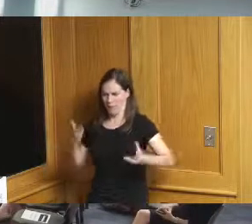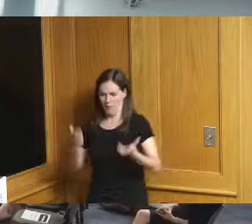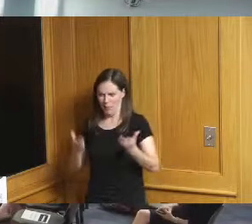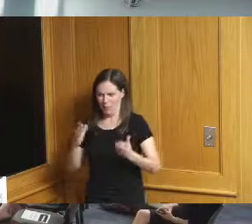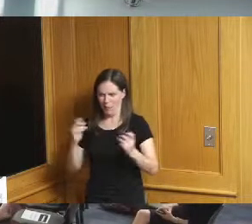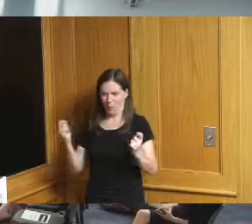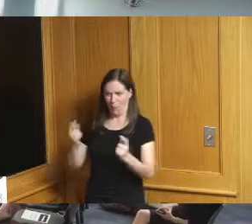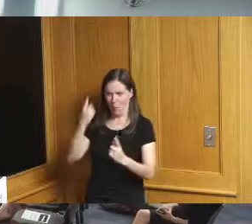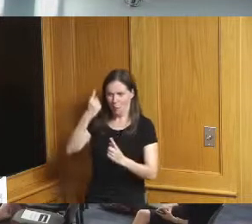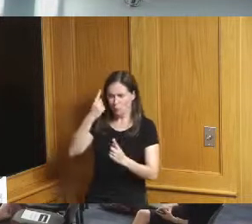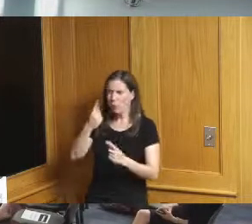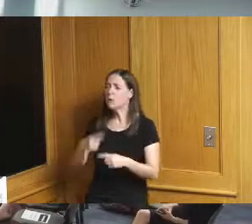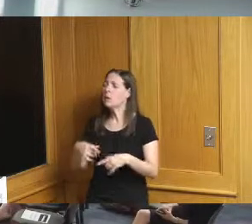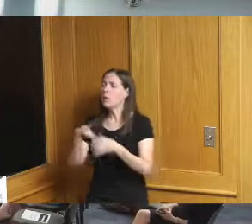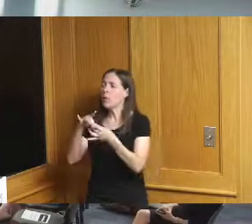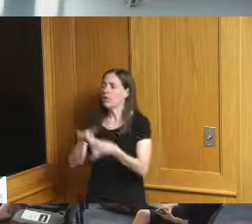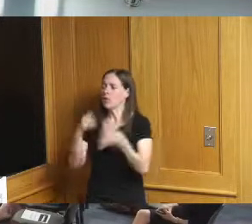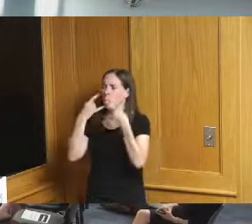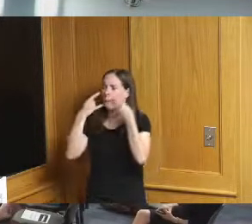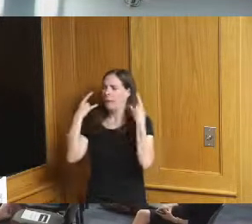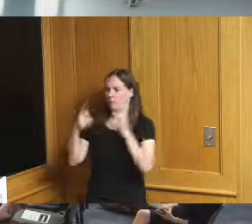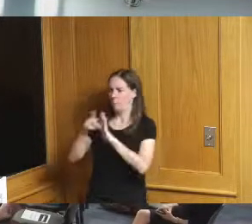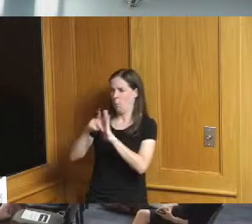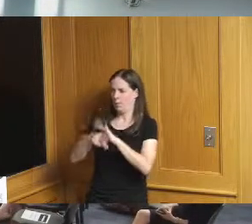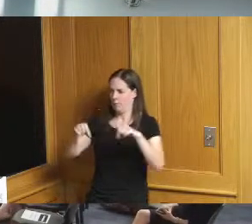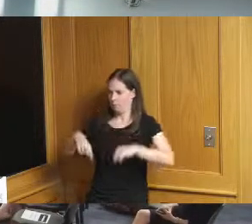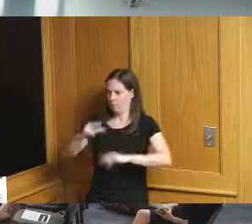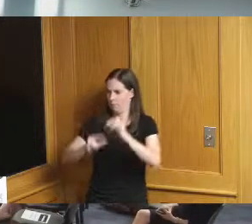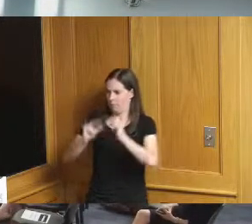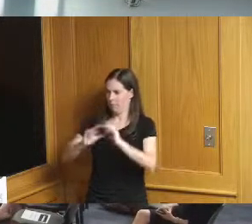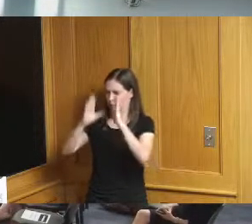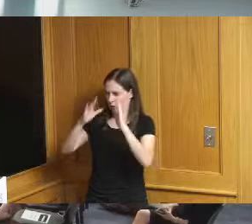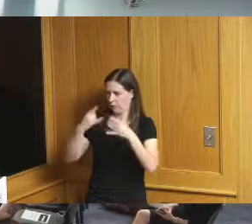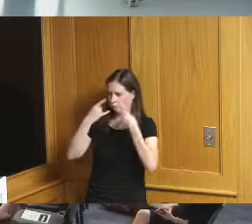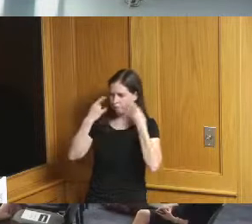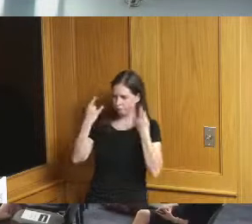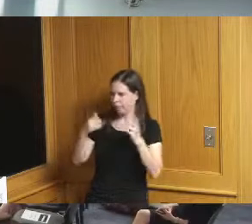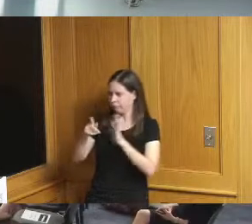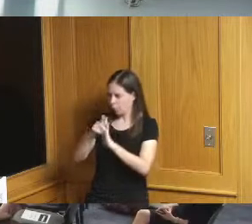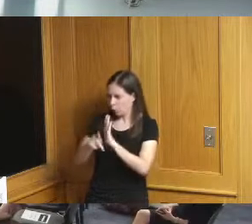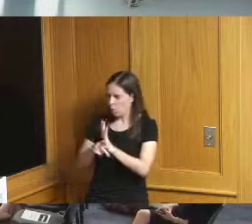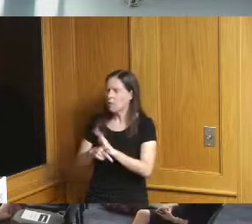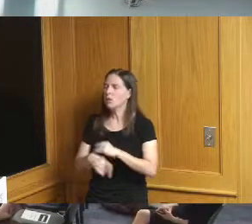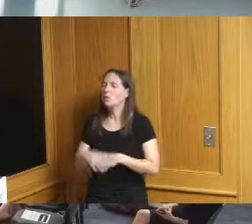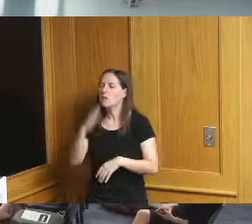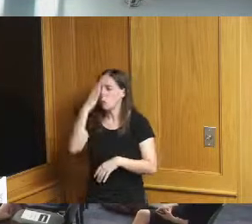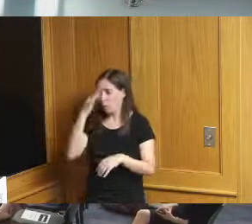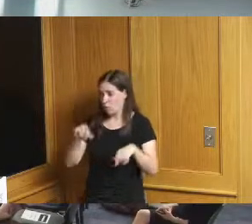related to our masking policy here in the building and so throughout the pandemic we have always